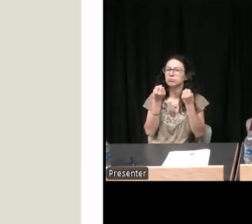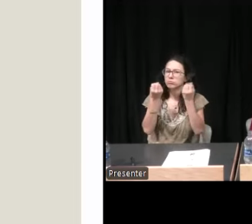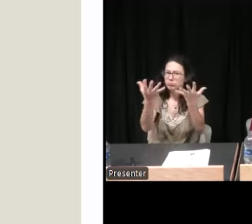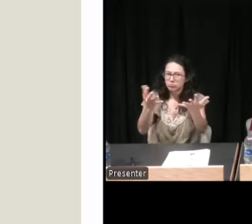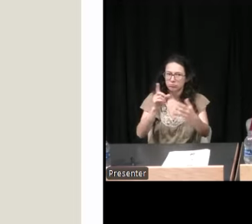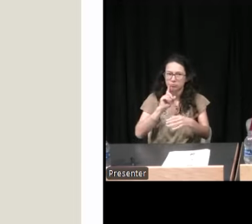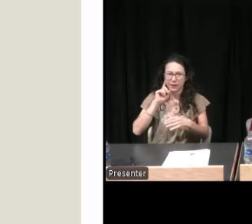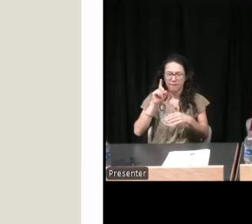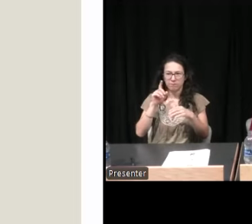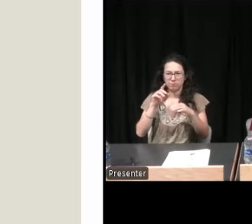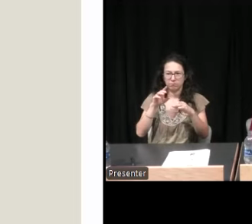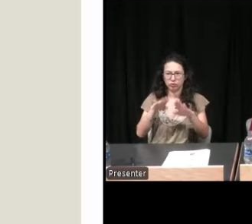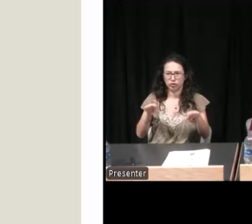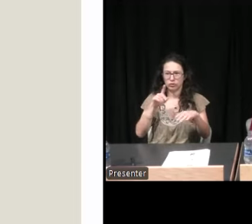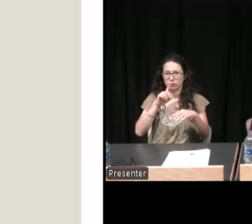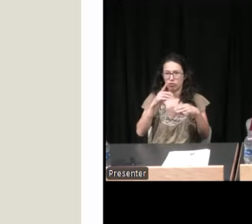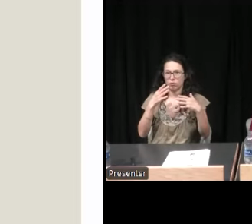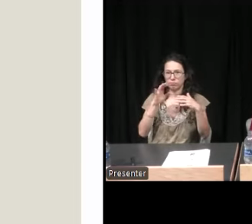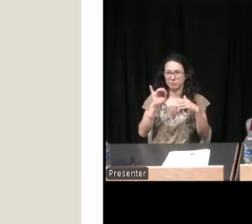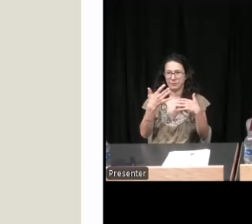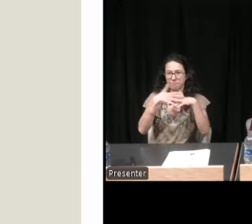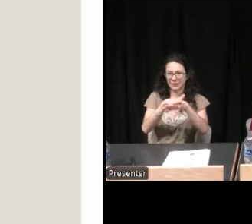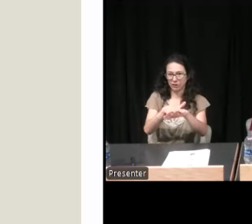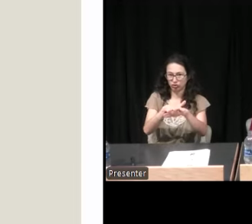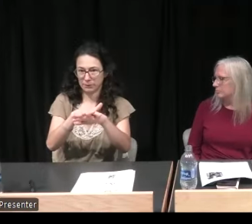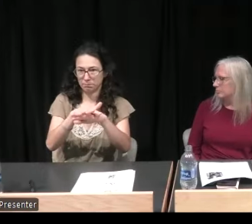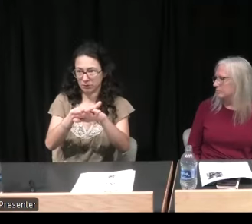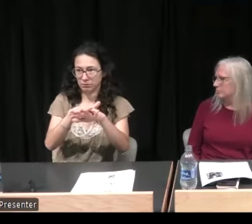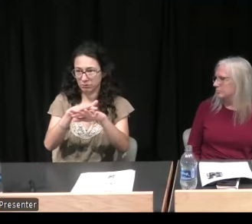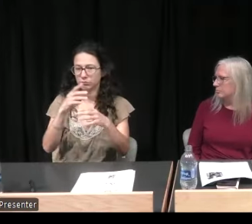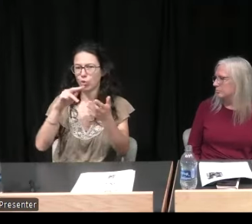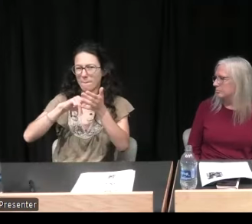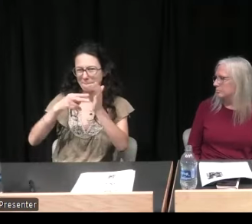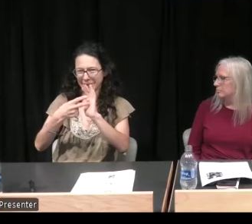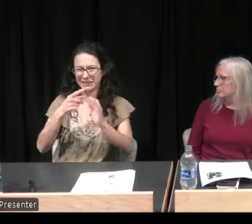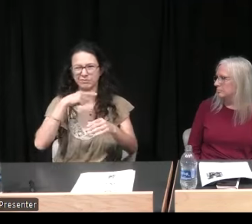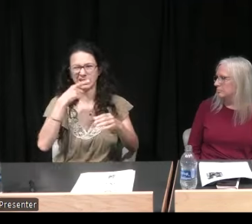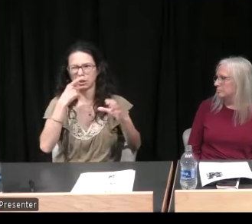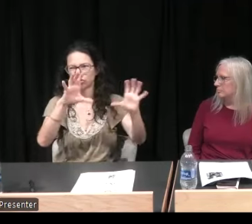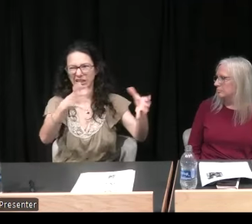you think about the educational system there are deaf children who are being mainstreamed